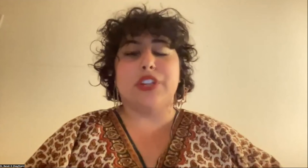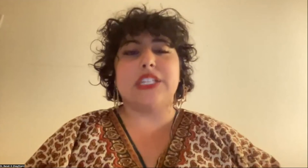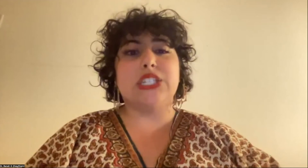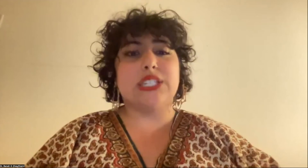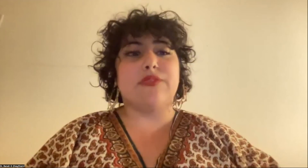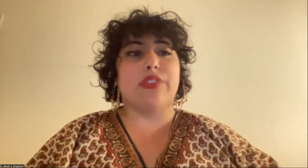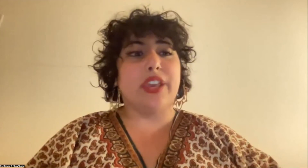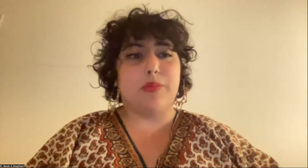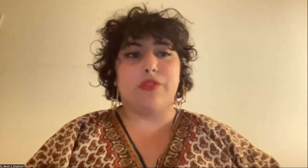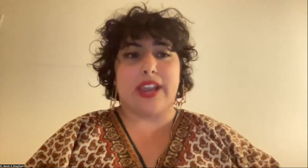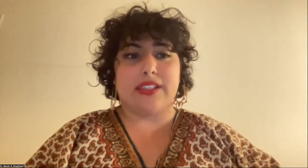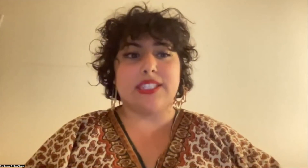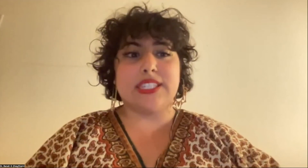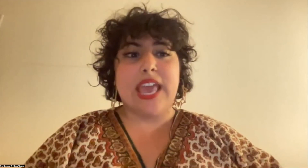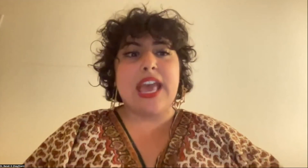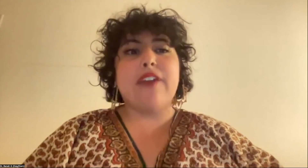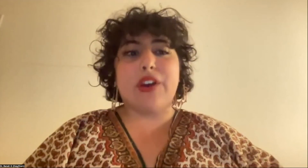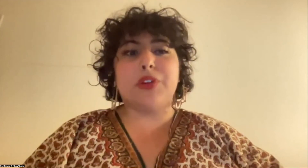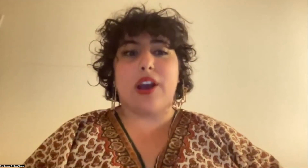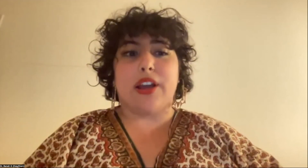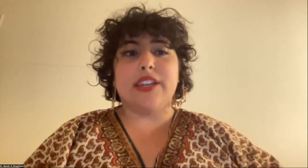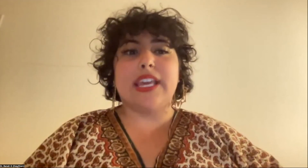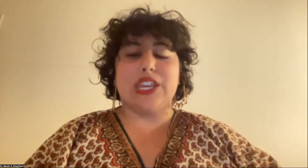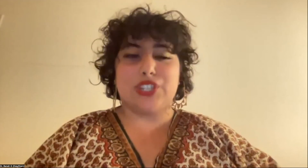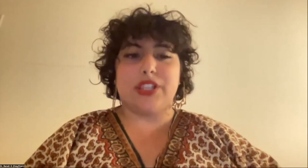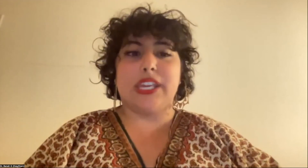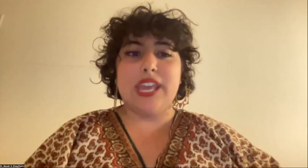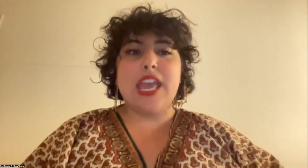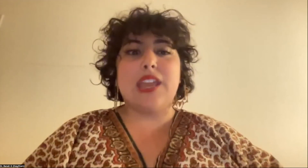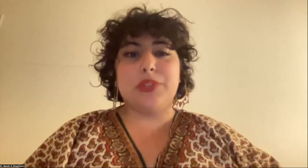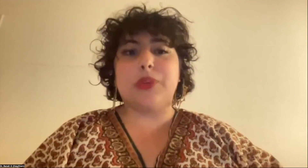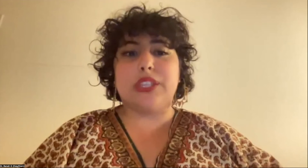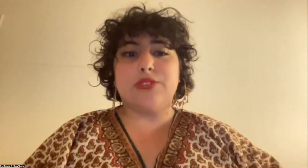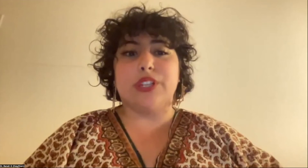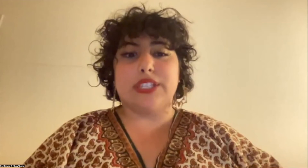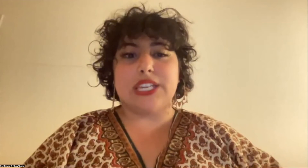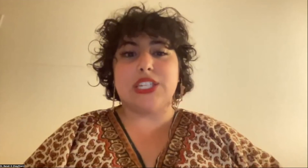under conditions of unthinkable violence. I found god, occasionally, in between these realizations.